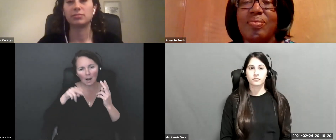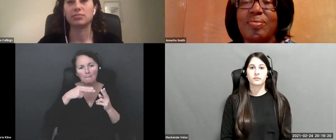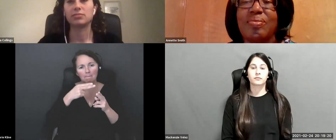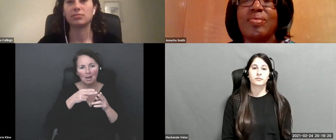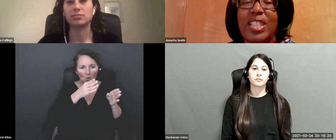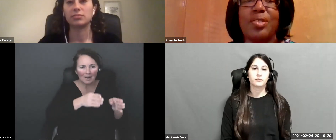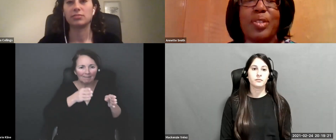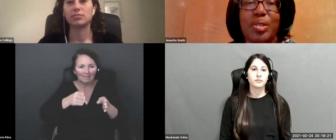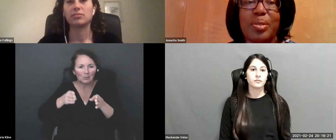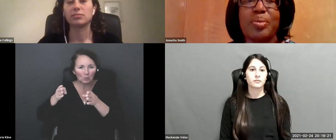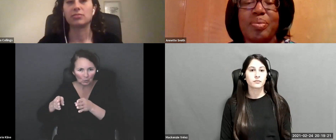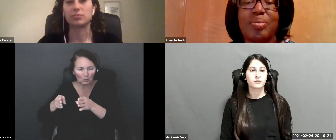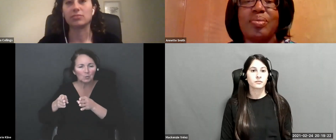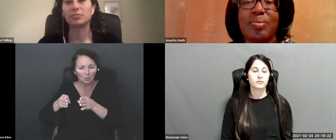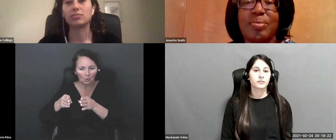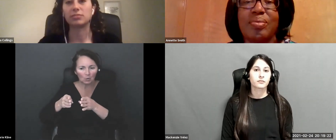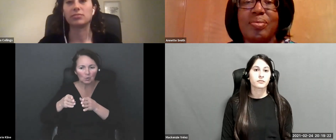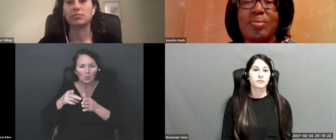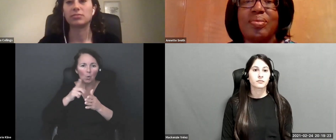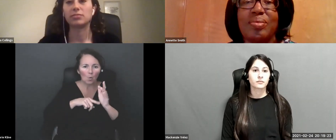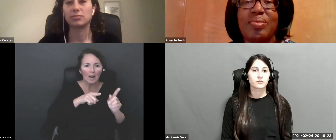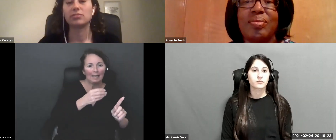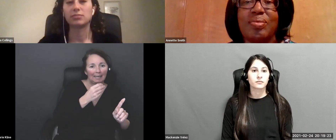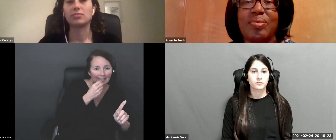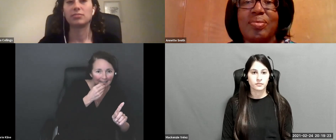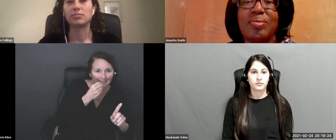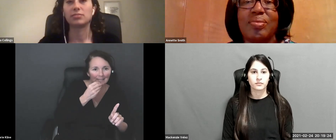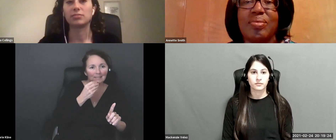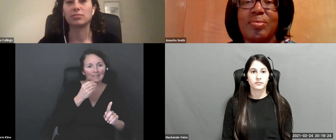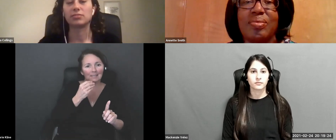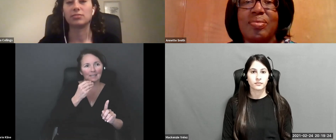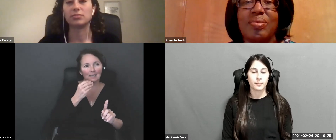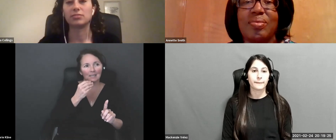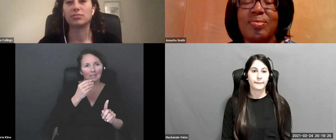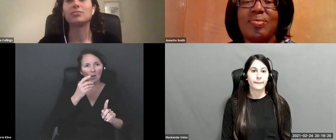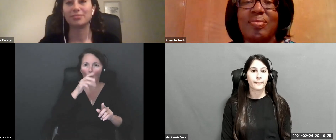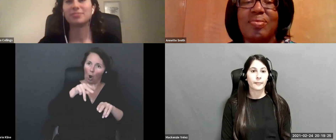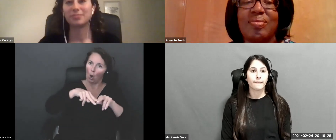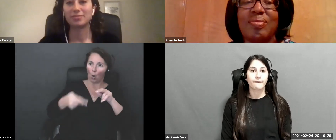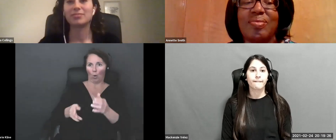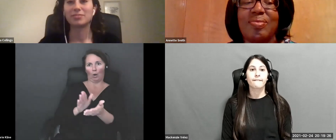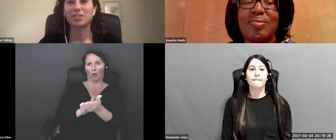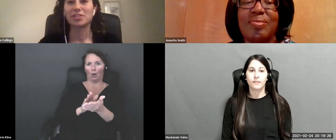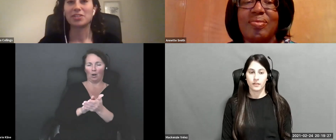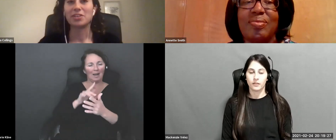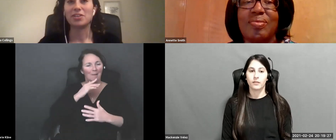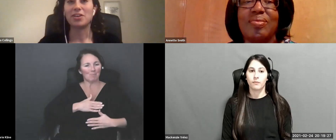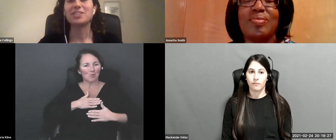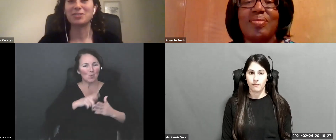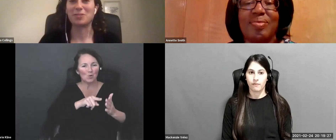I appreciate what you said about understanding about the individual